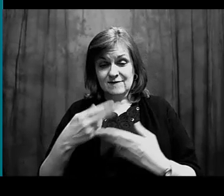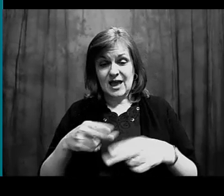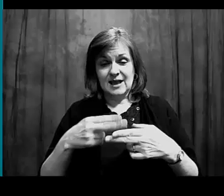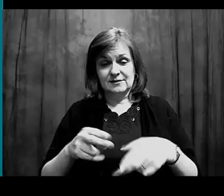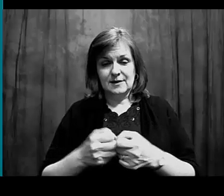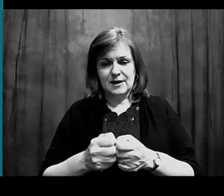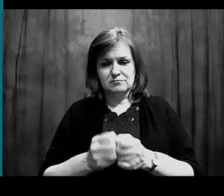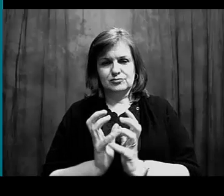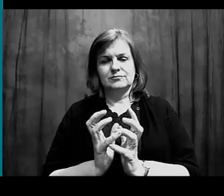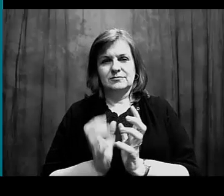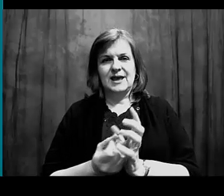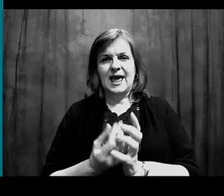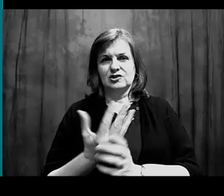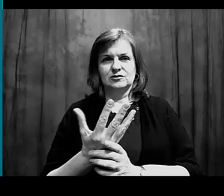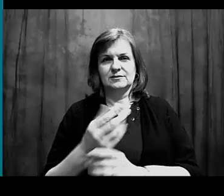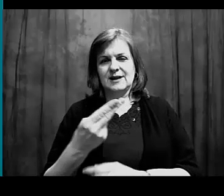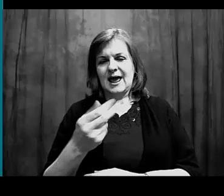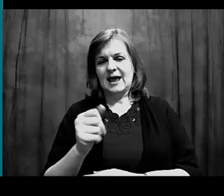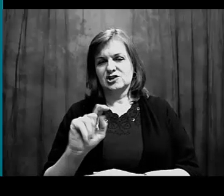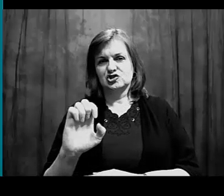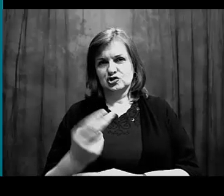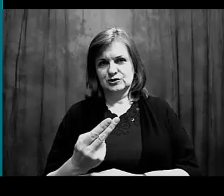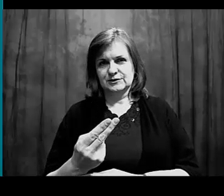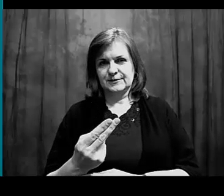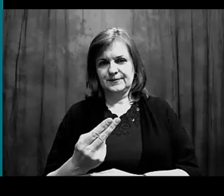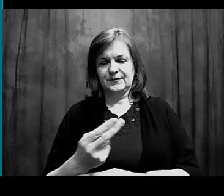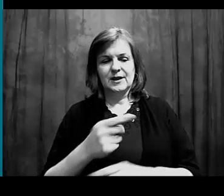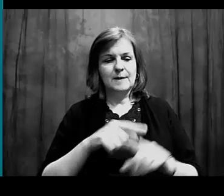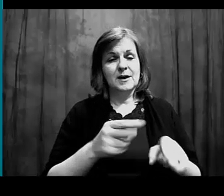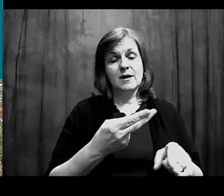so fruit flies hatch from eggs